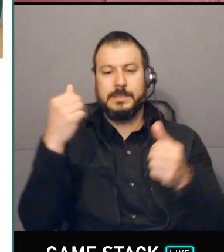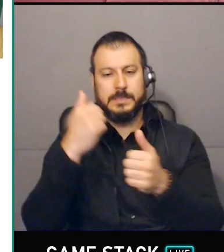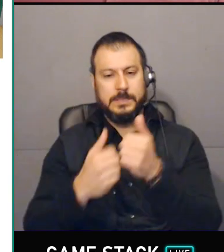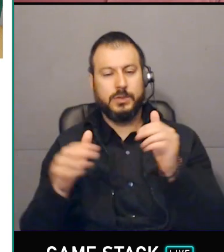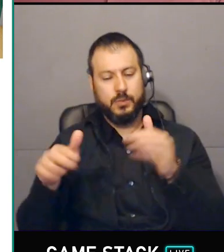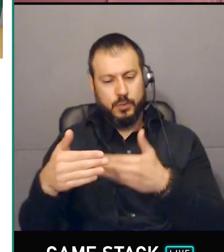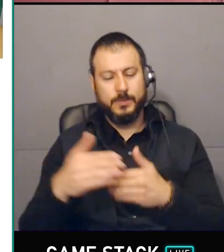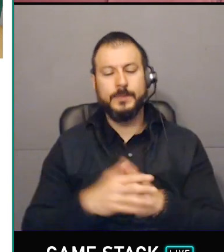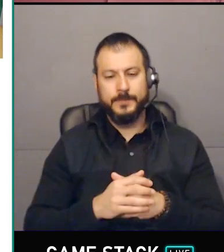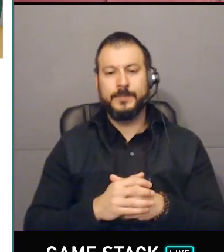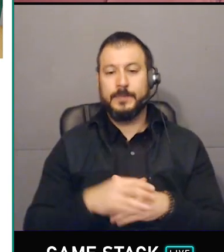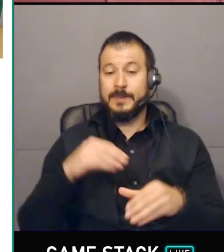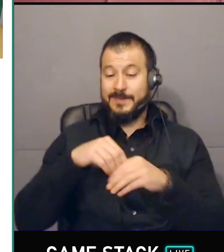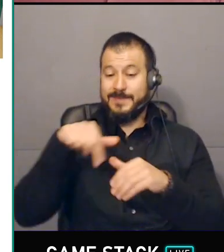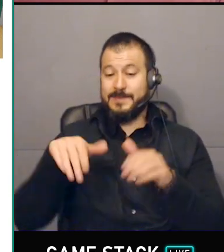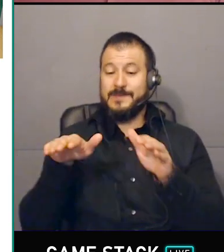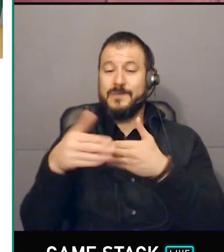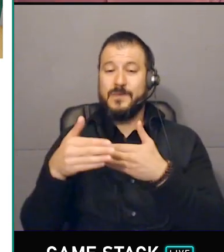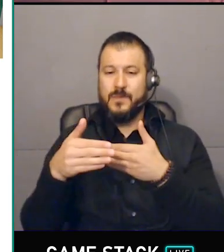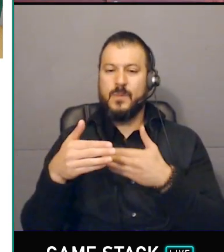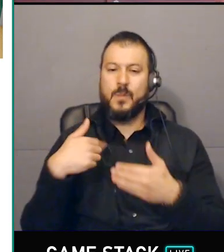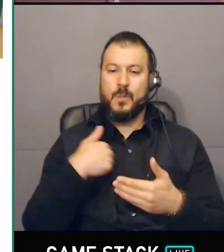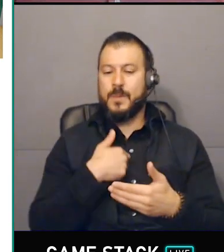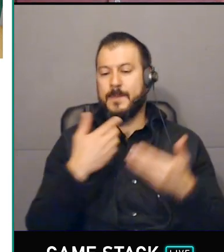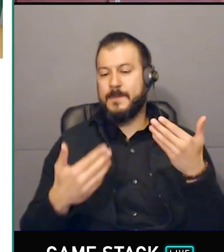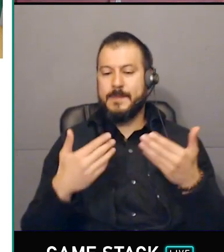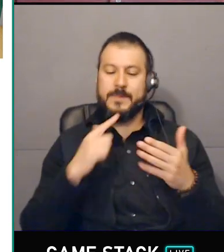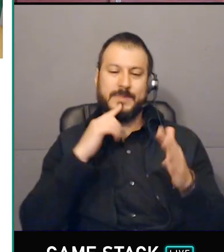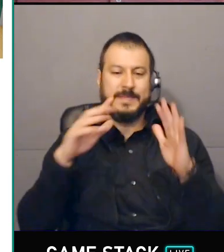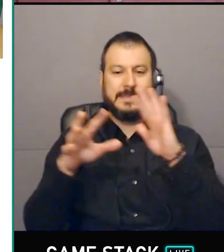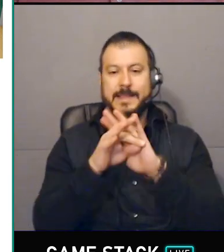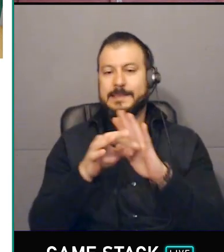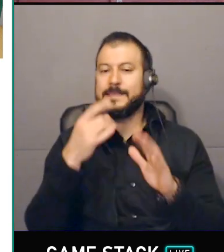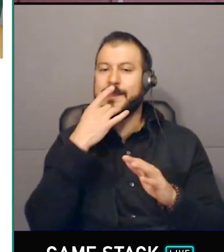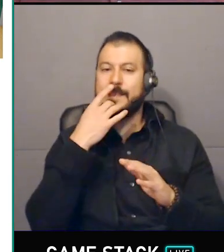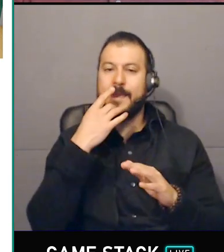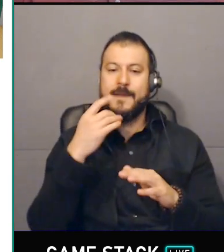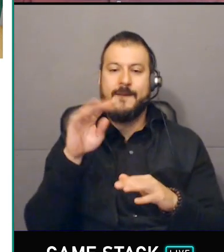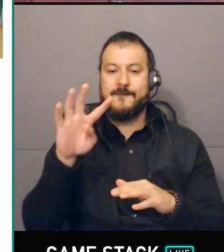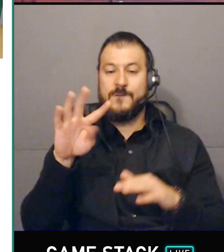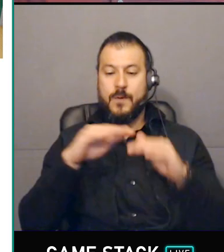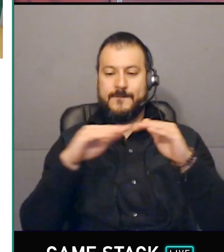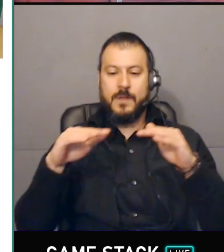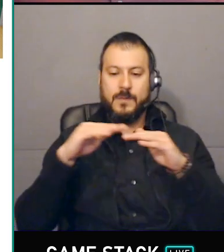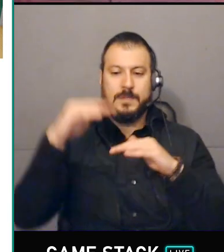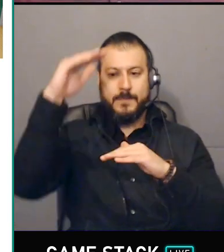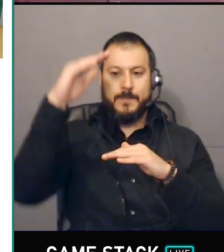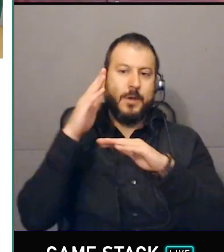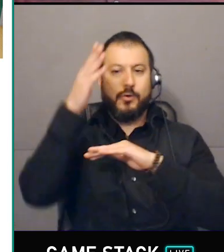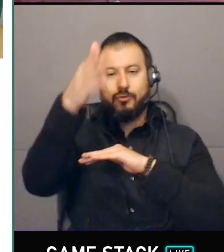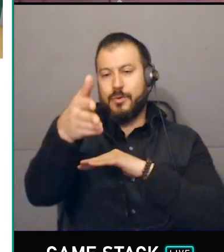And so in this room here, we might be selecting a light four floors up across the building,